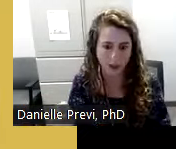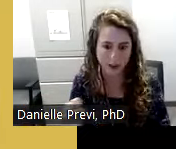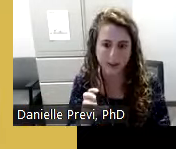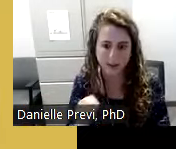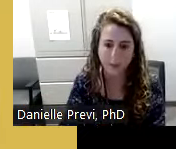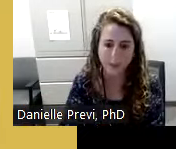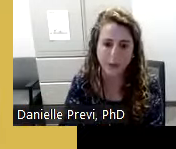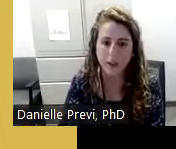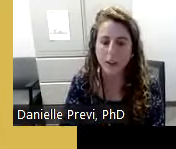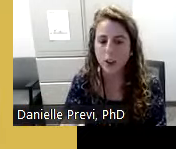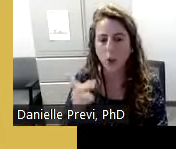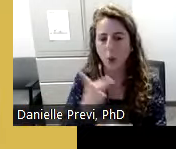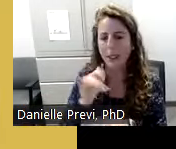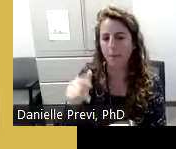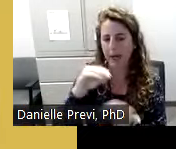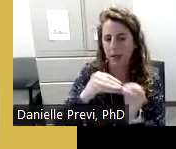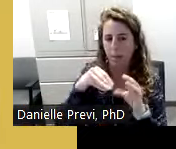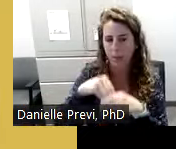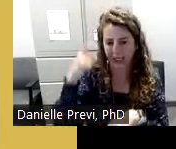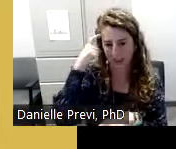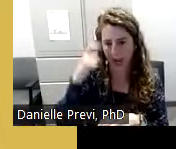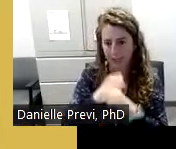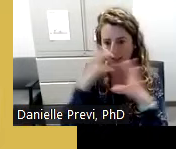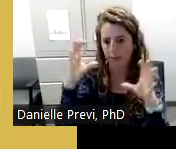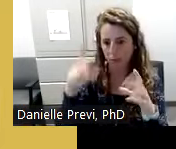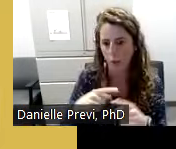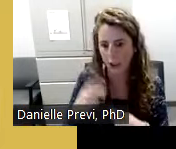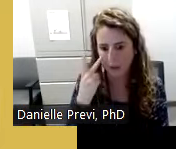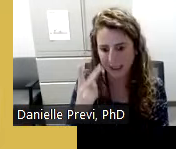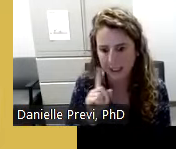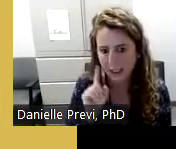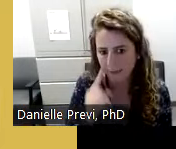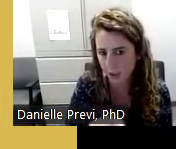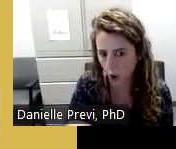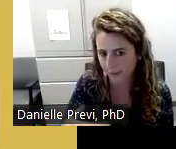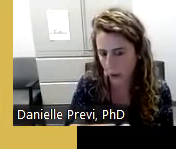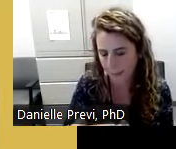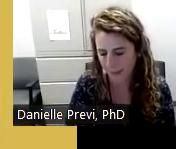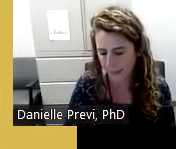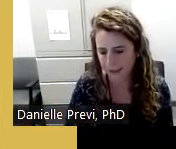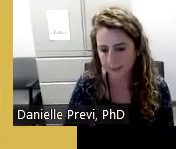and they are clearly presenting with a hearing loss. So that's important to keep in mind when